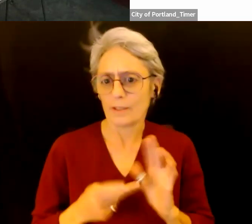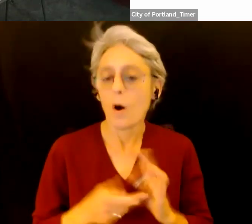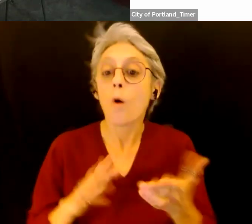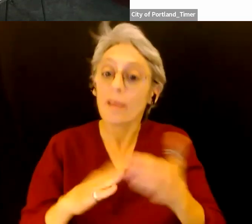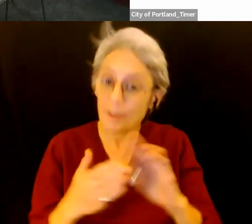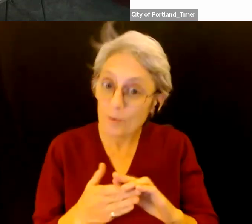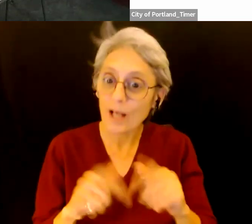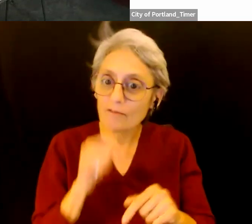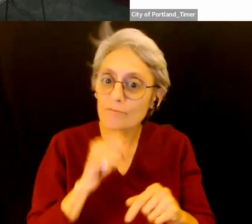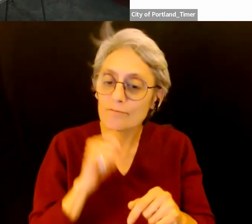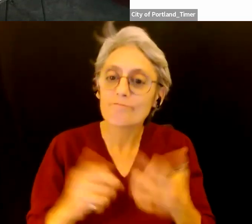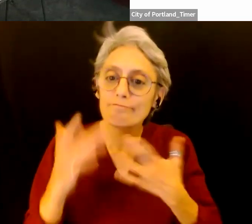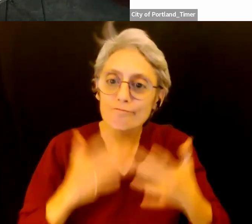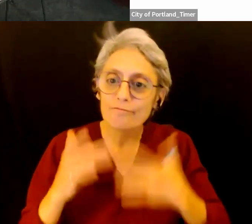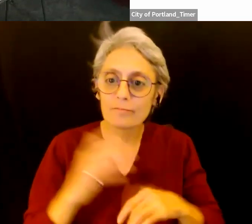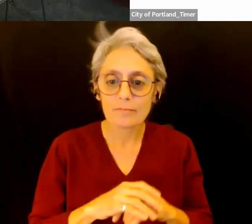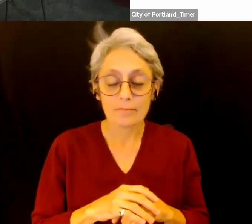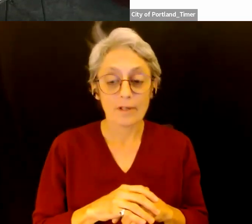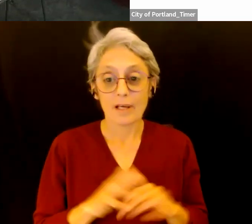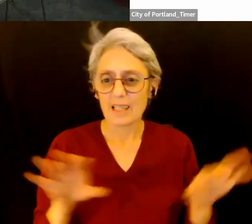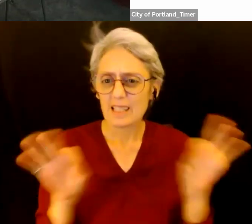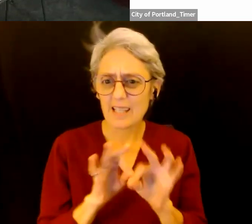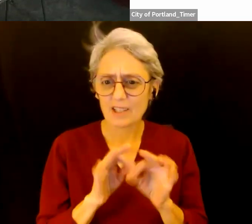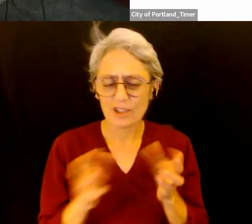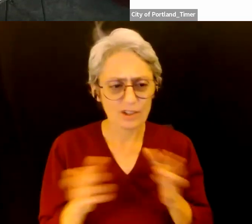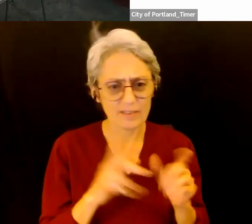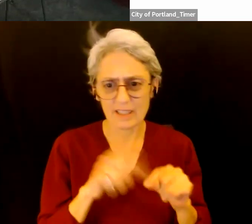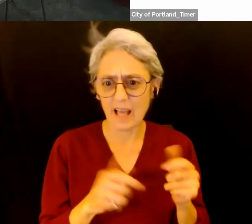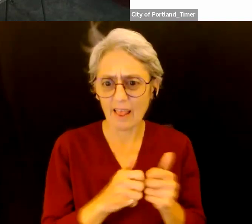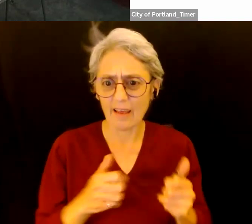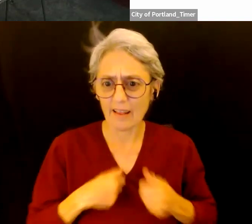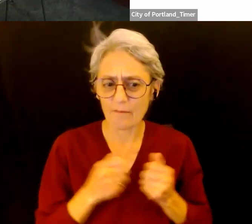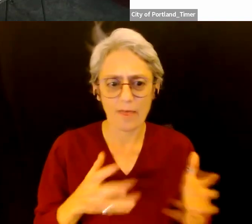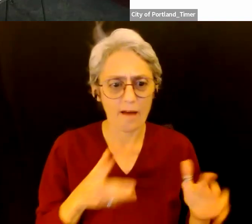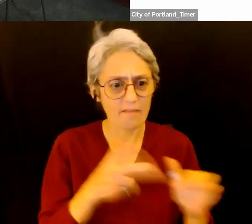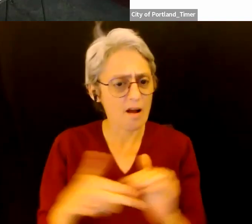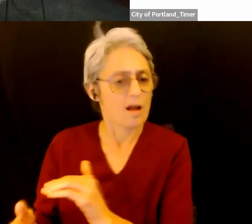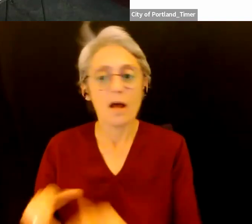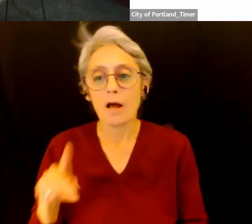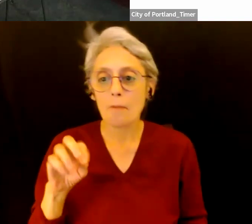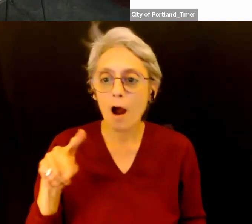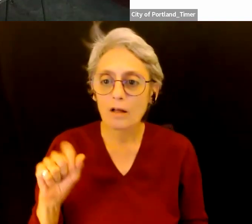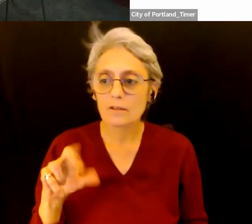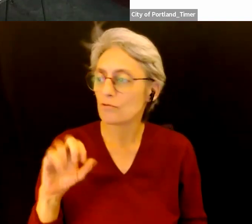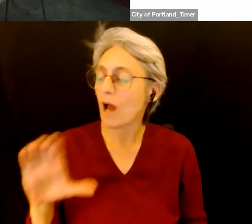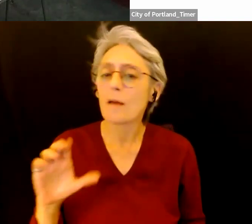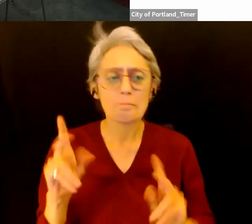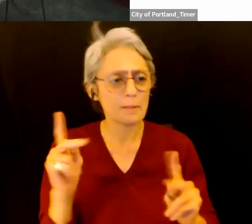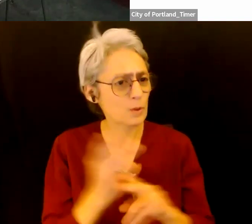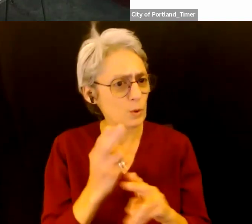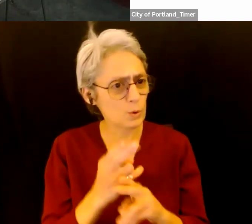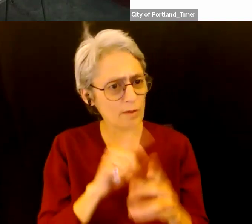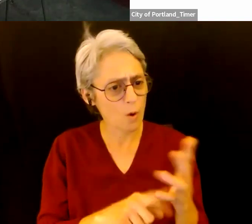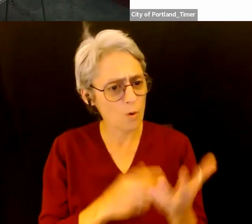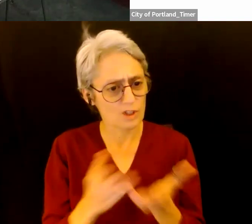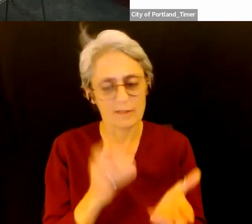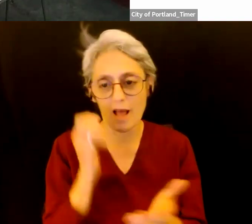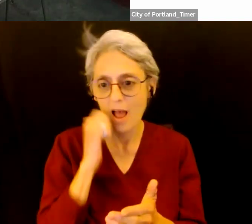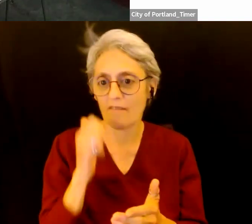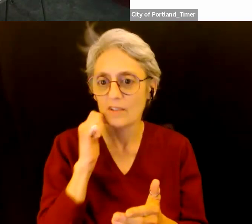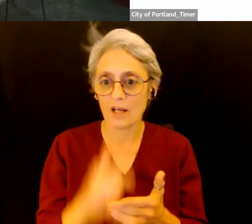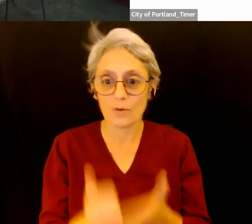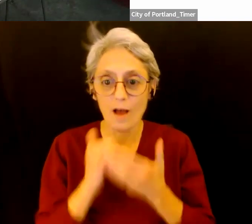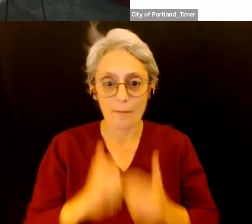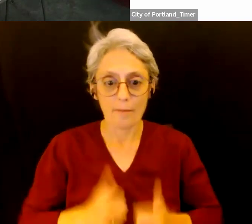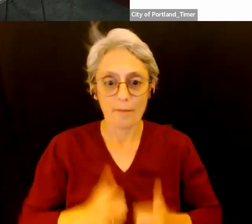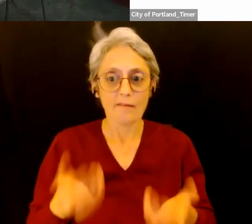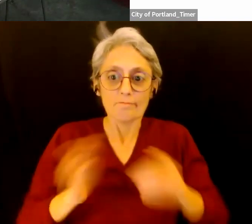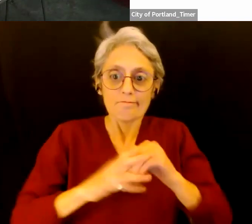We have to cut essential services like parks rec parks the things people use every day to enrich our lives And enjoy them.